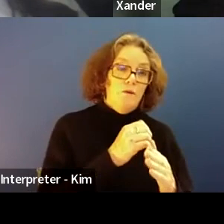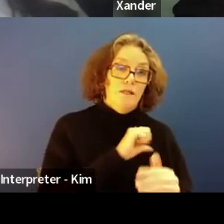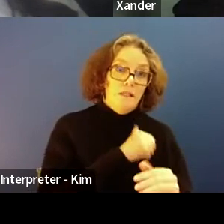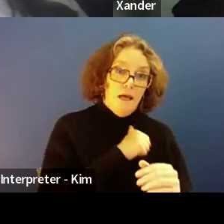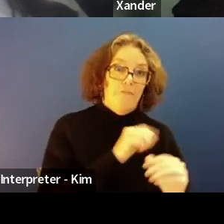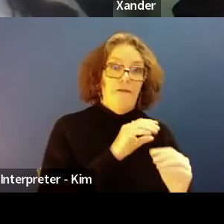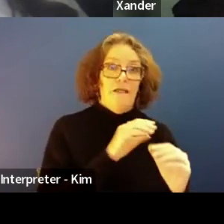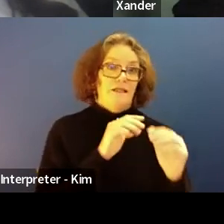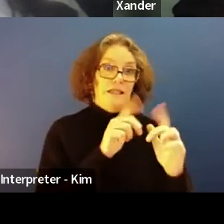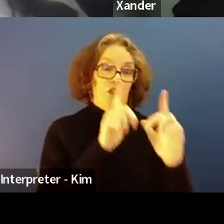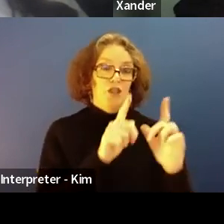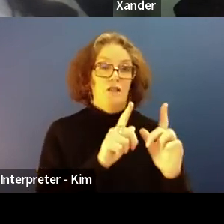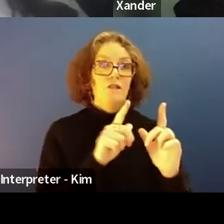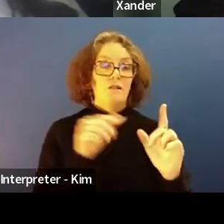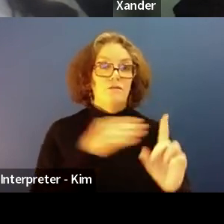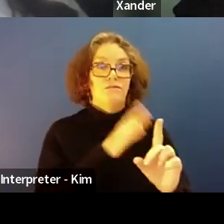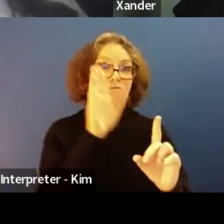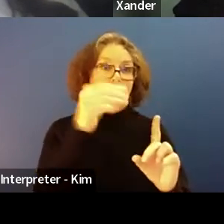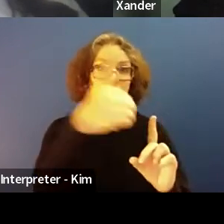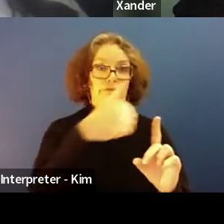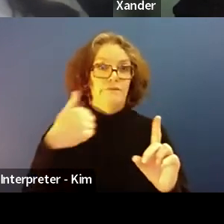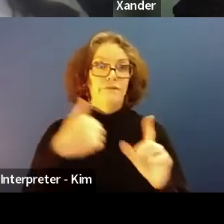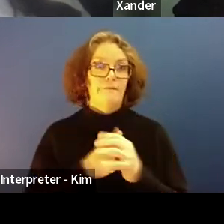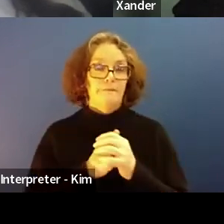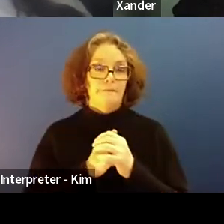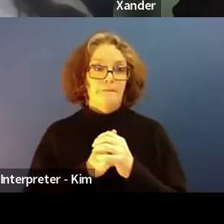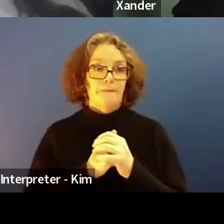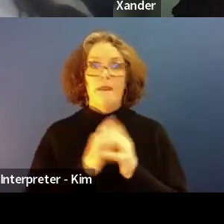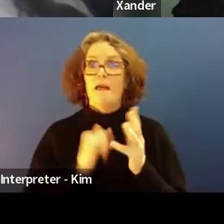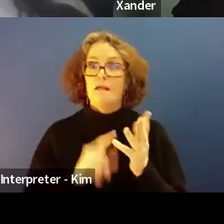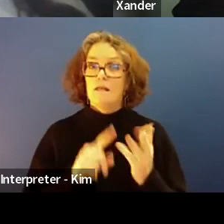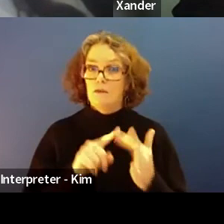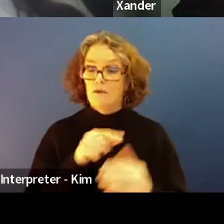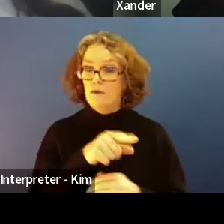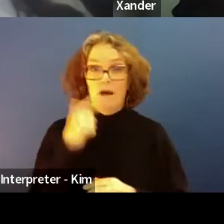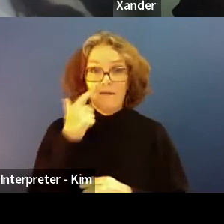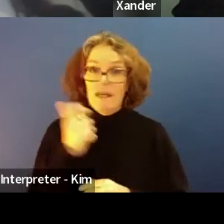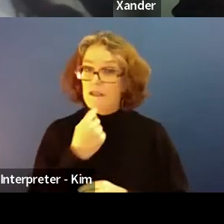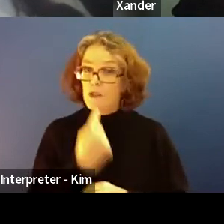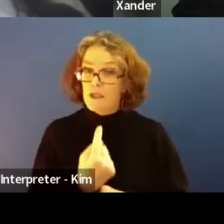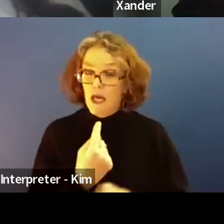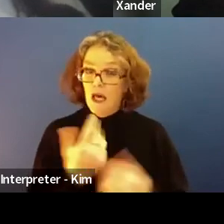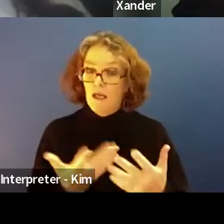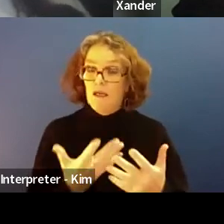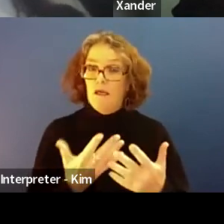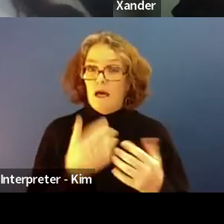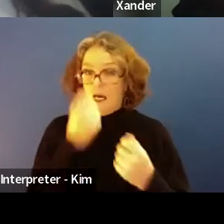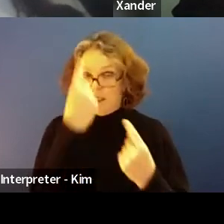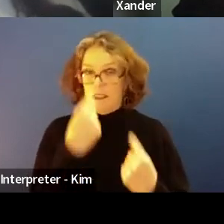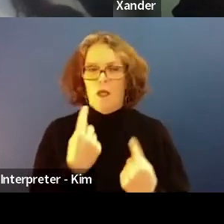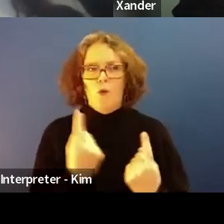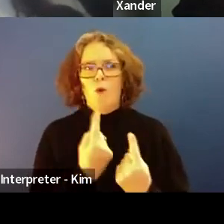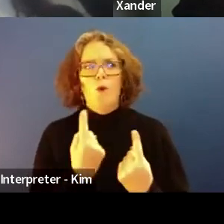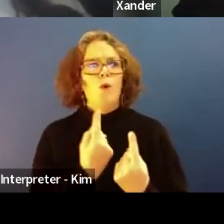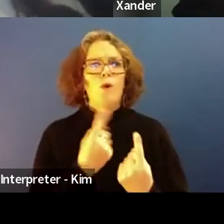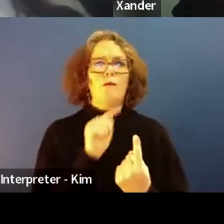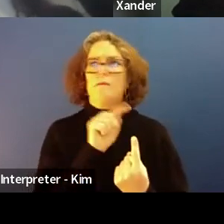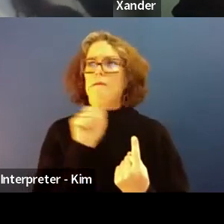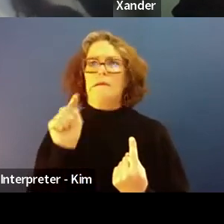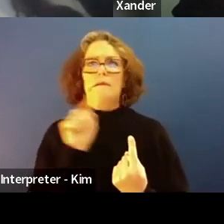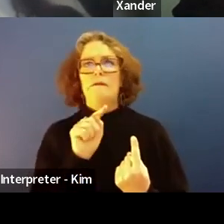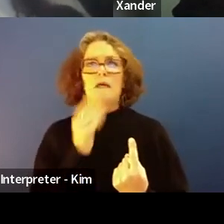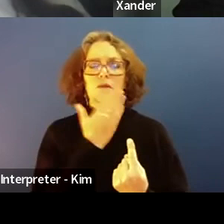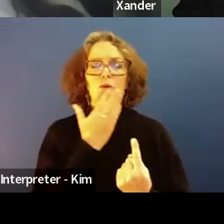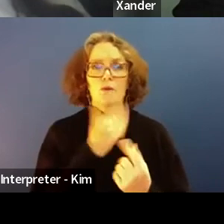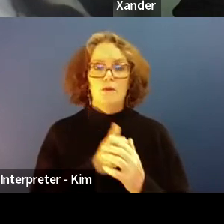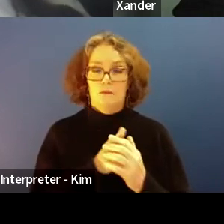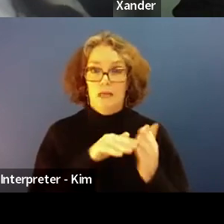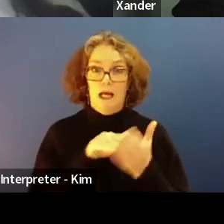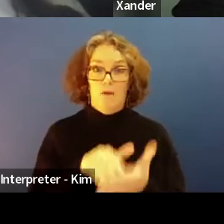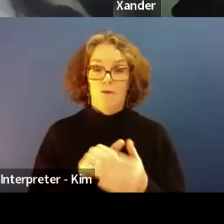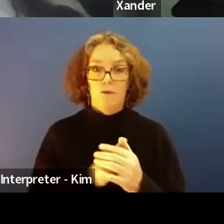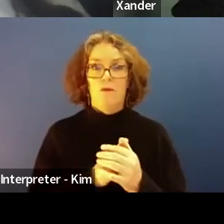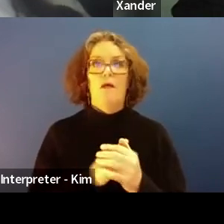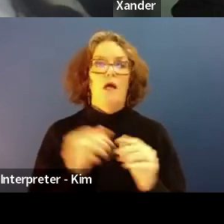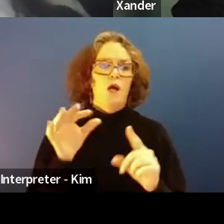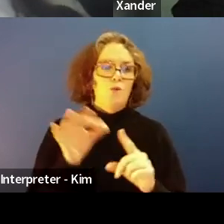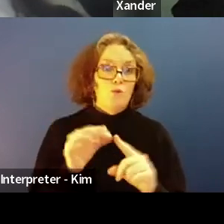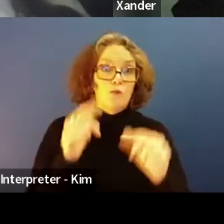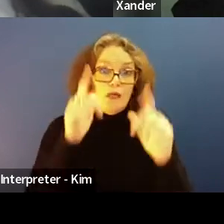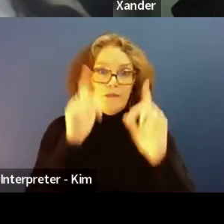Would it be fair to say that understanding who is who. At school, is one of the things that can be really helpful so who's the principal.